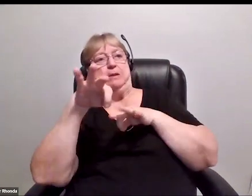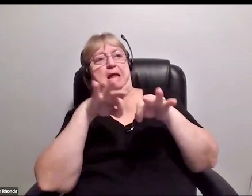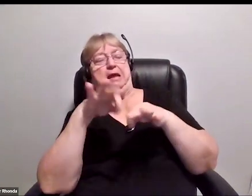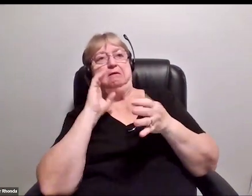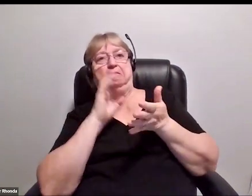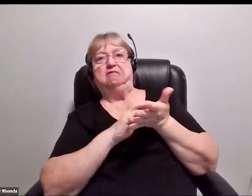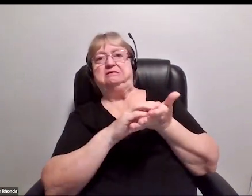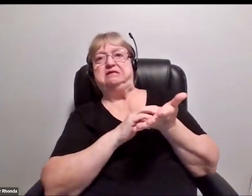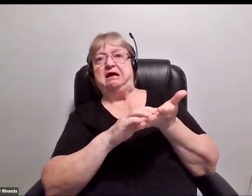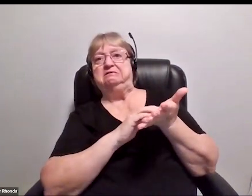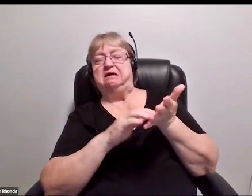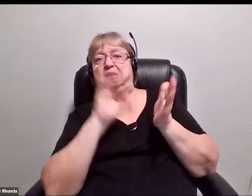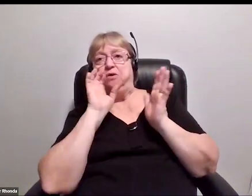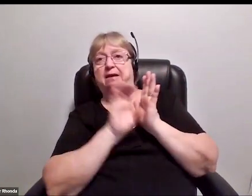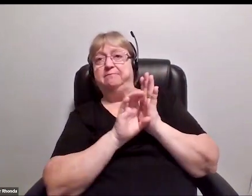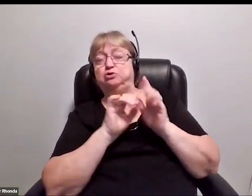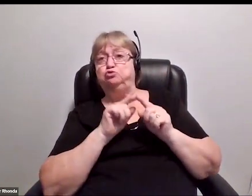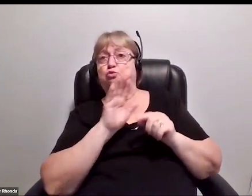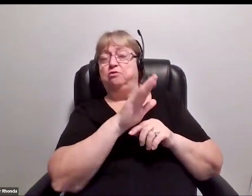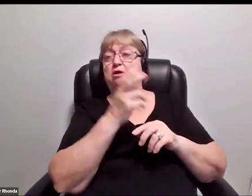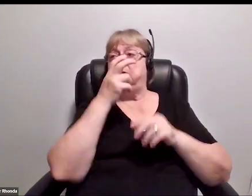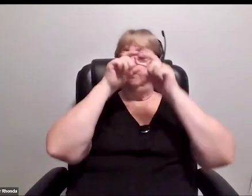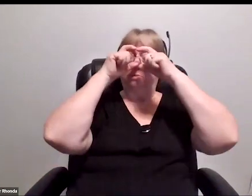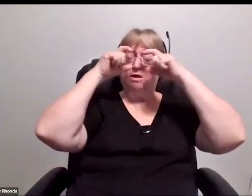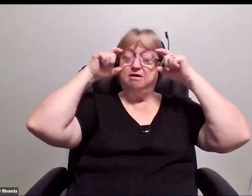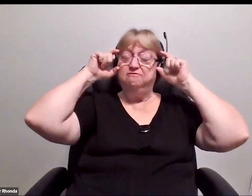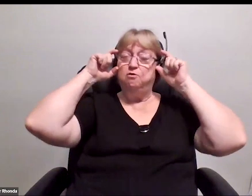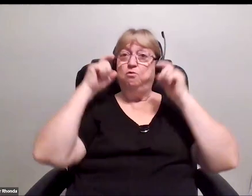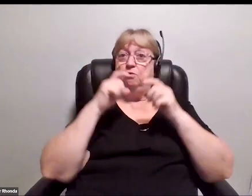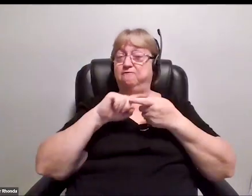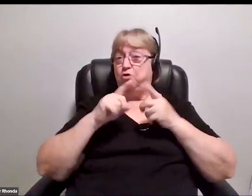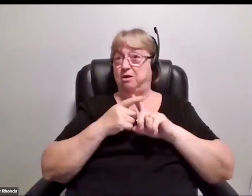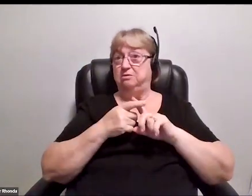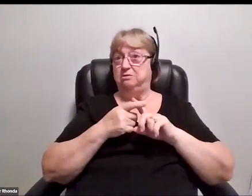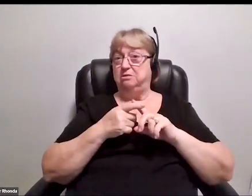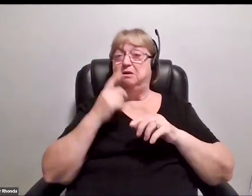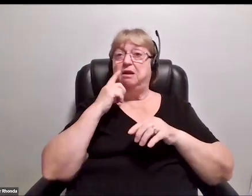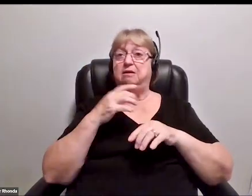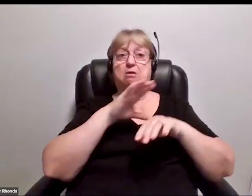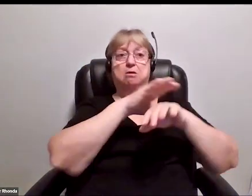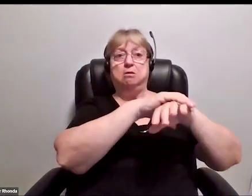to his blindfolded friend, leading the hand on the tactile image as well.